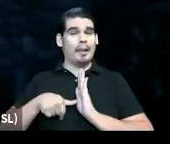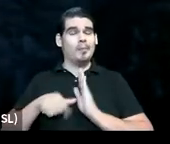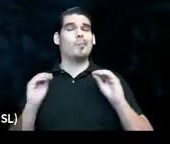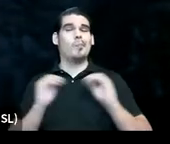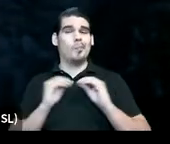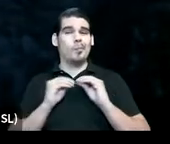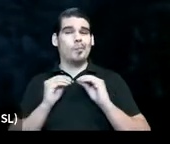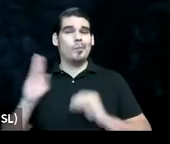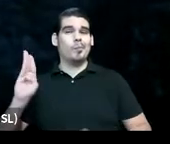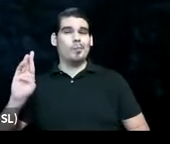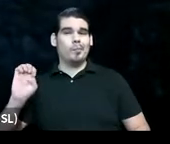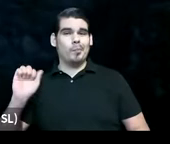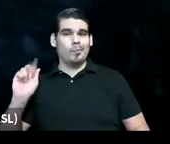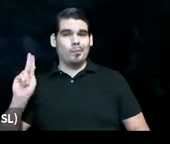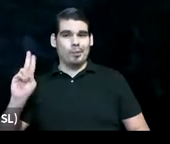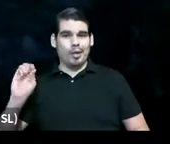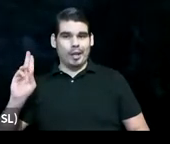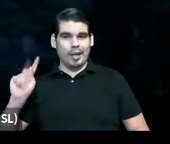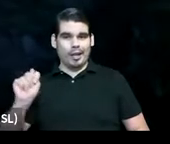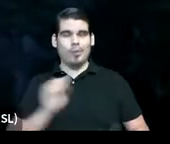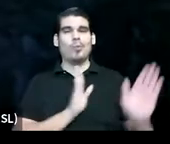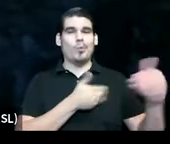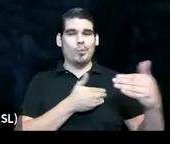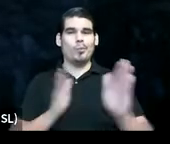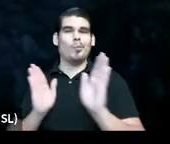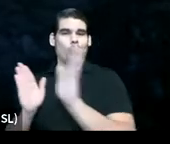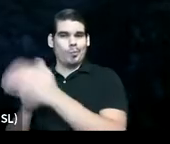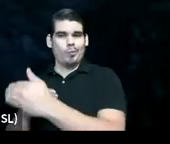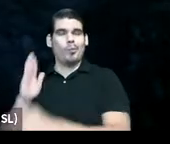RAD Region VIII (Henry Gardner): um Katherine. Before we move on, I did notice that we did have one hand up. On the participants' list.